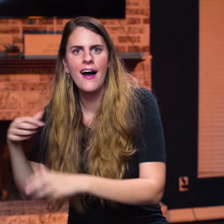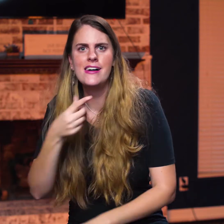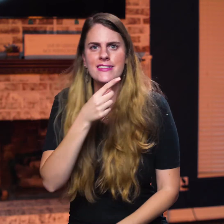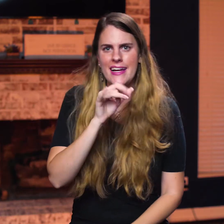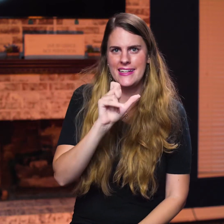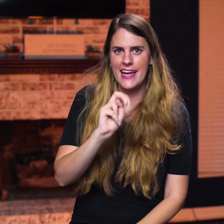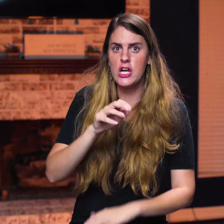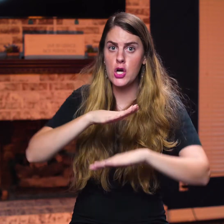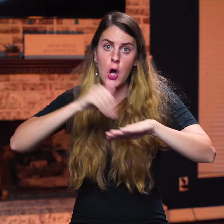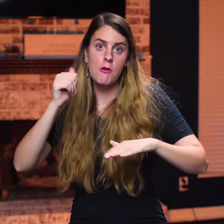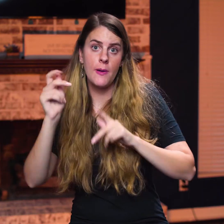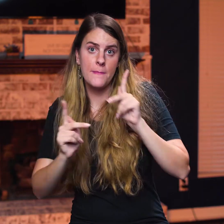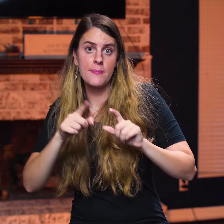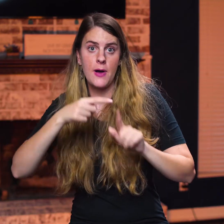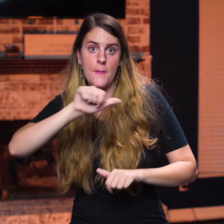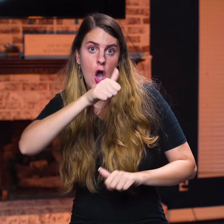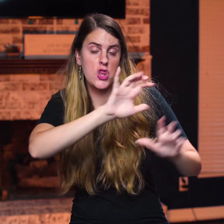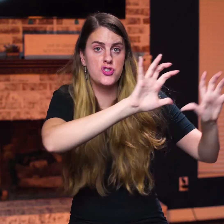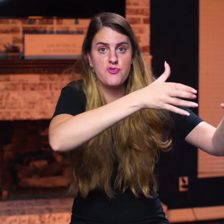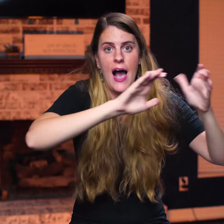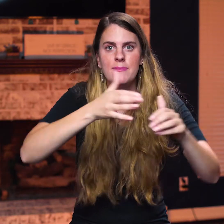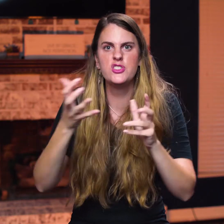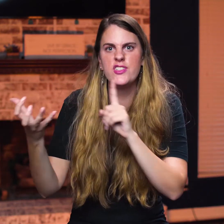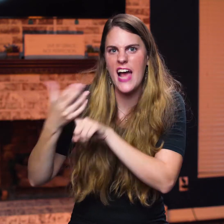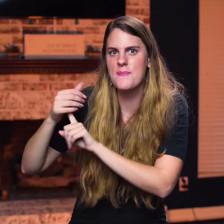Gideon calls on people from other tribes to capture